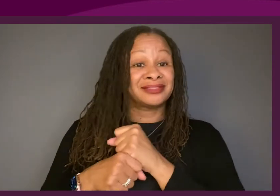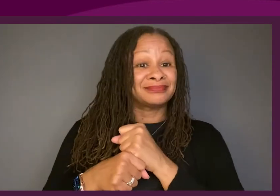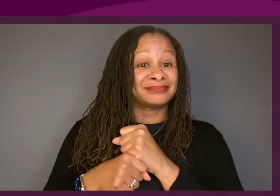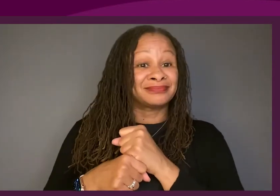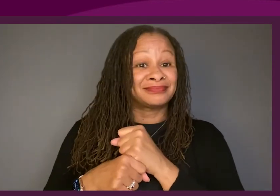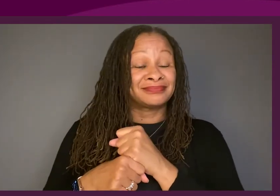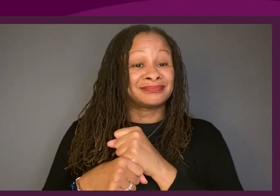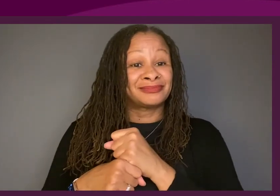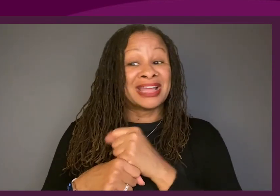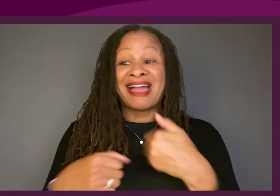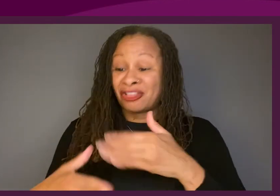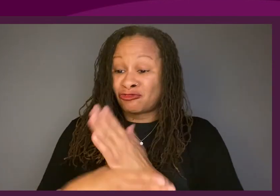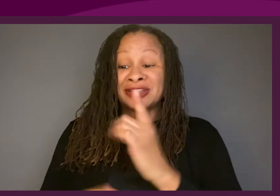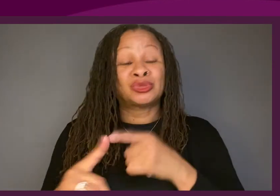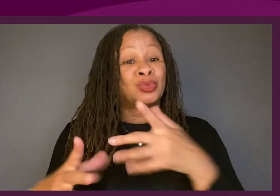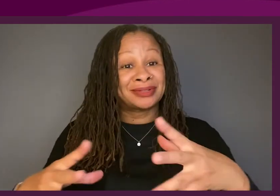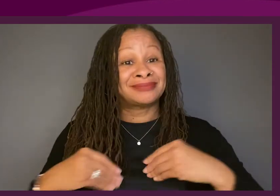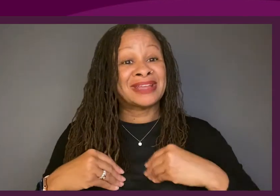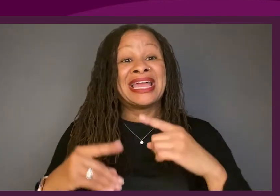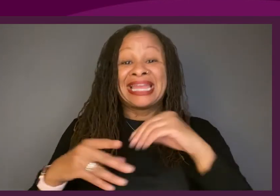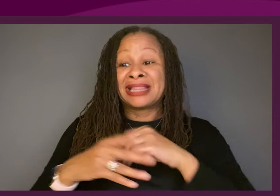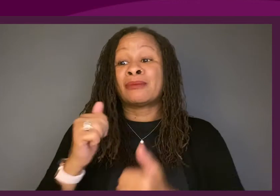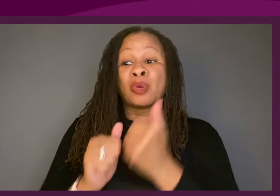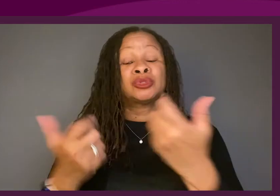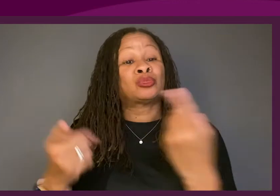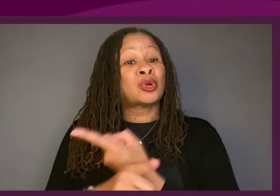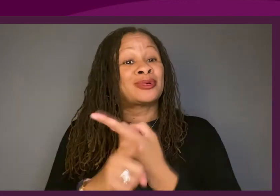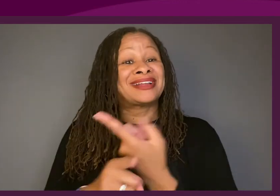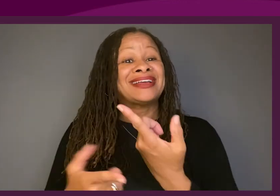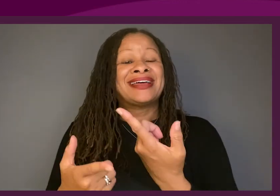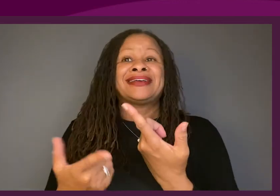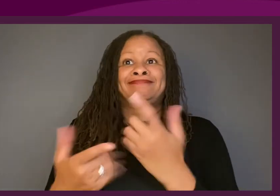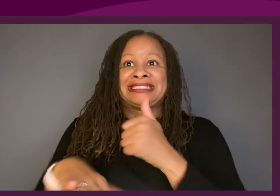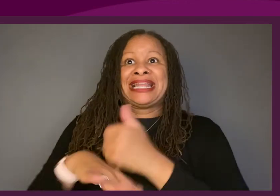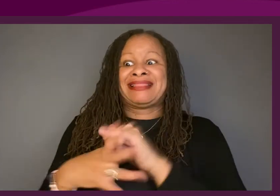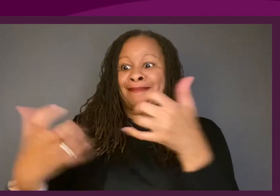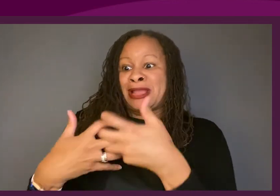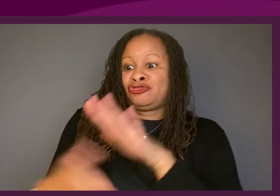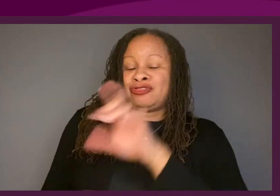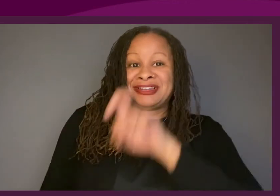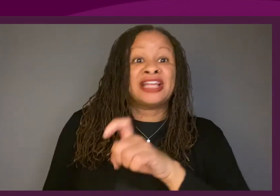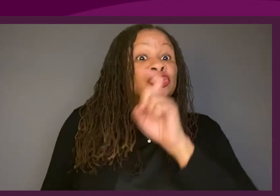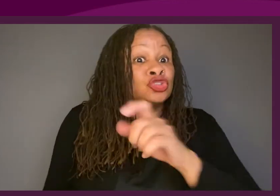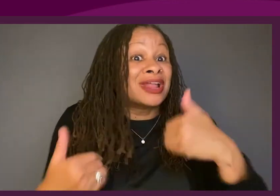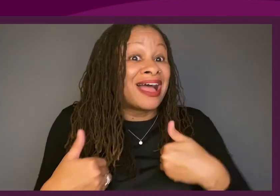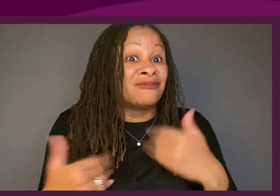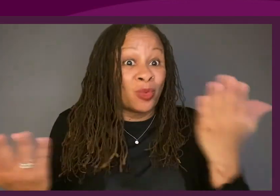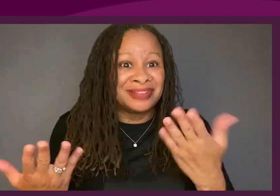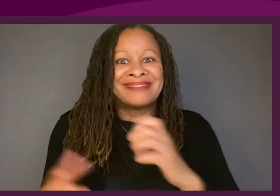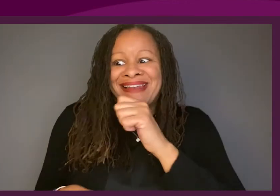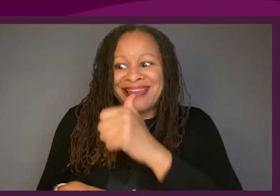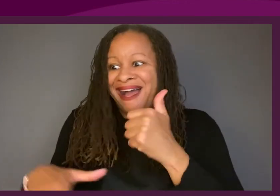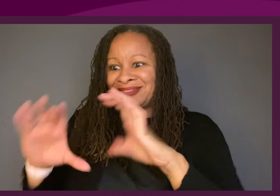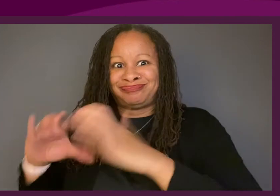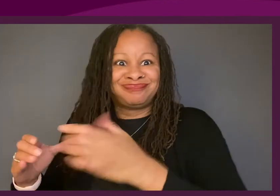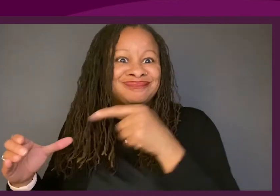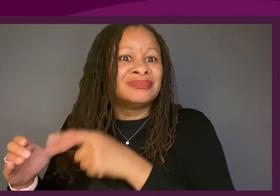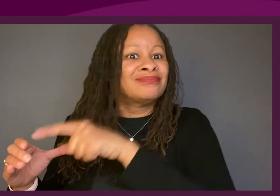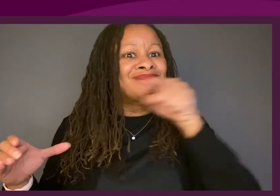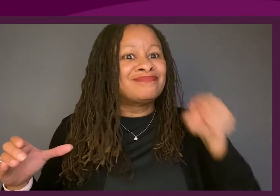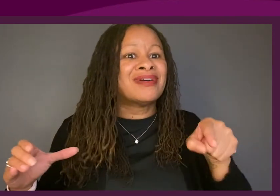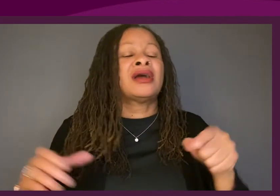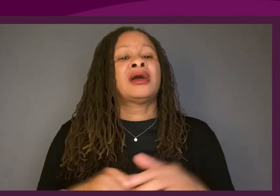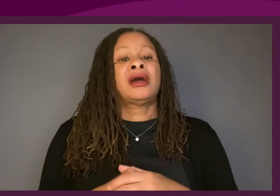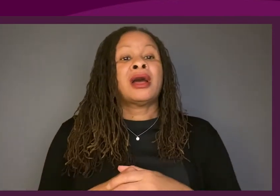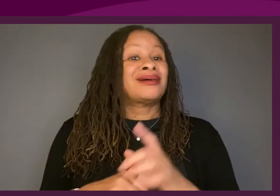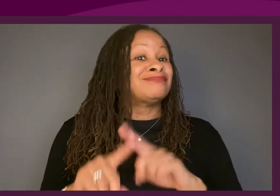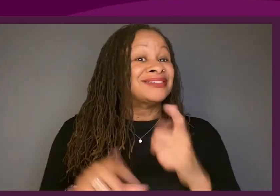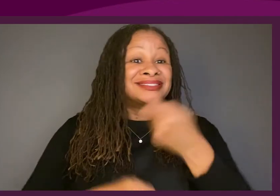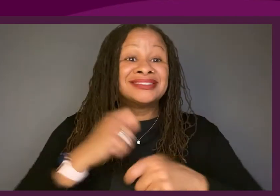been a non-congregate setting, instead, most people were denied the opportunity to be in